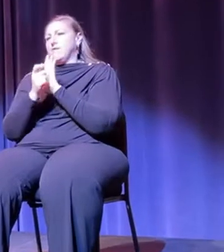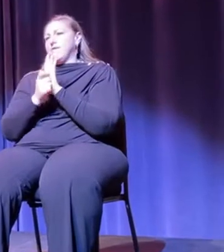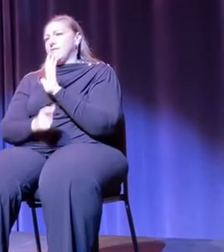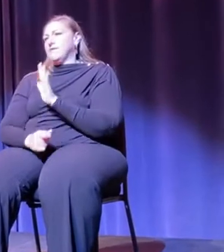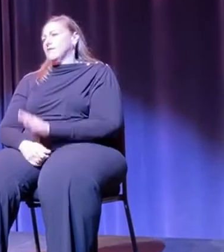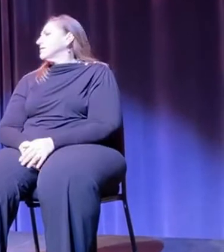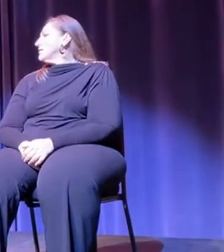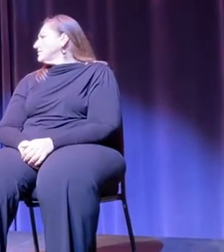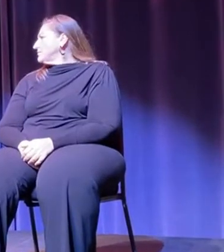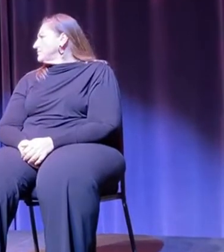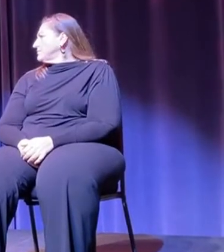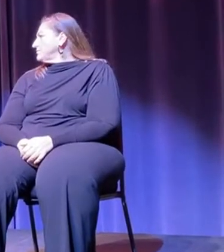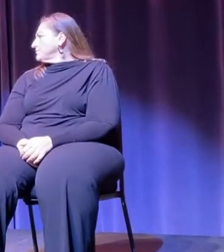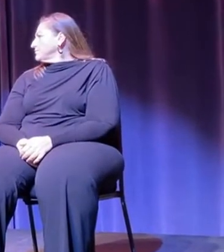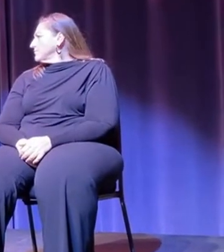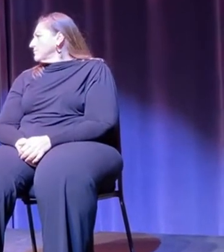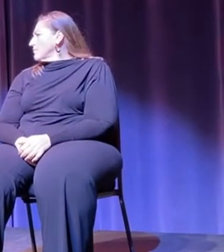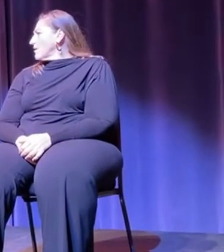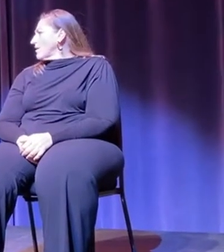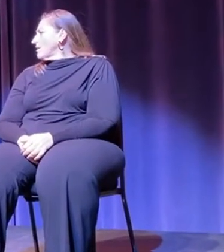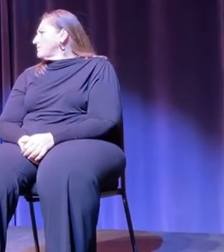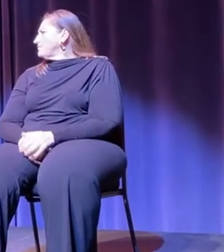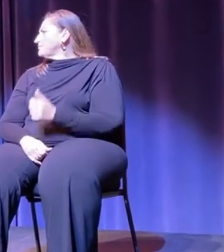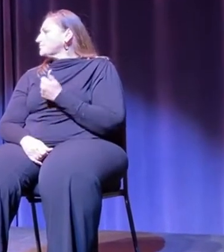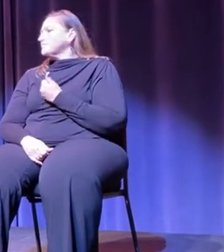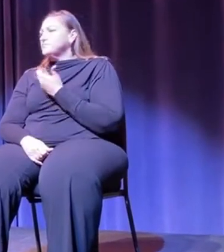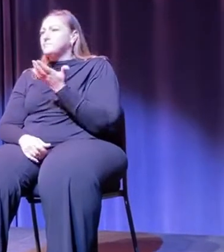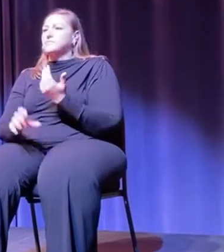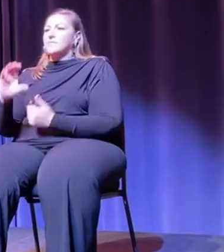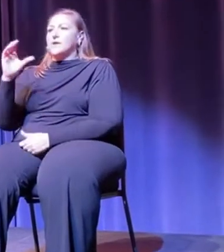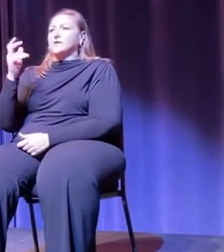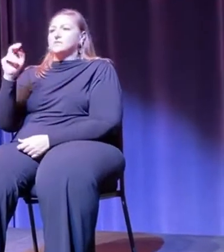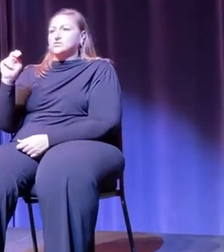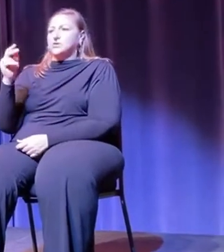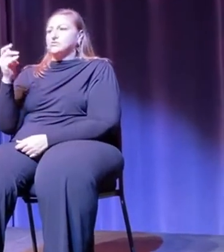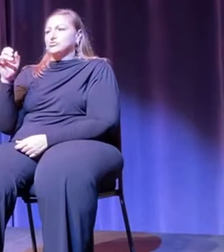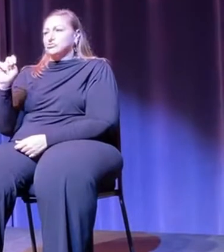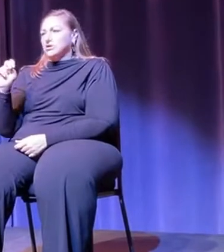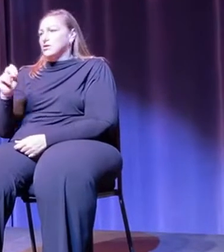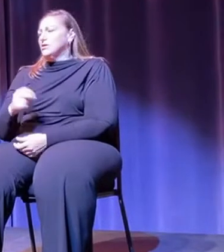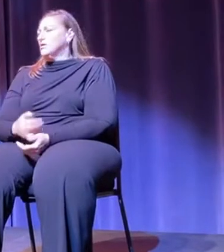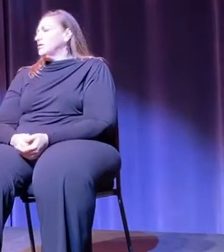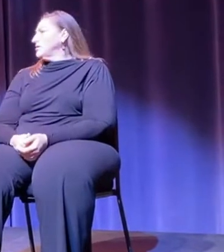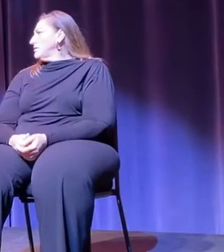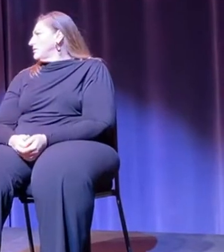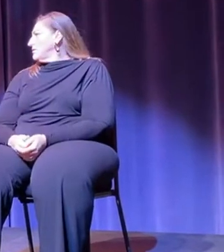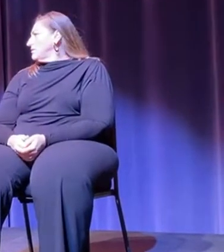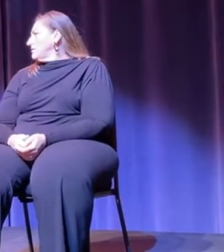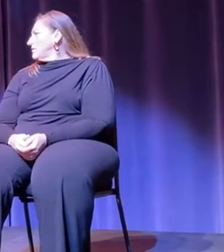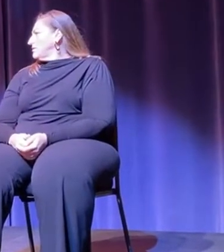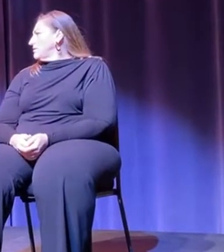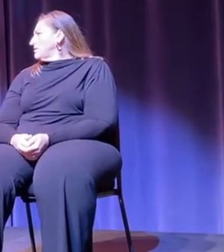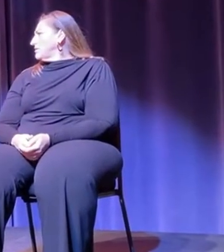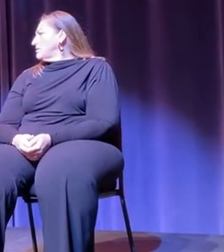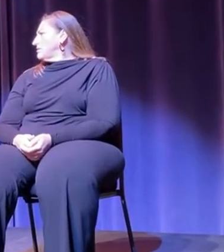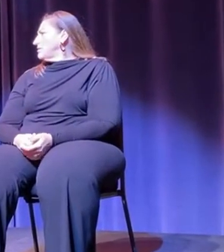and like having poets like Chen Chen, really able to show me that we could take up space